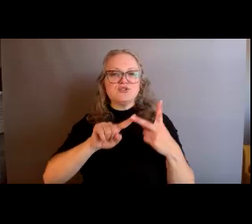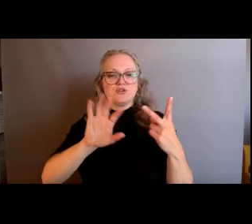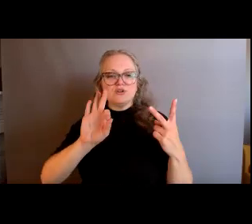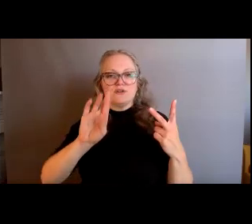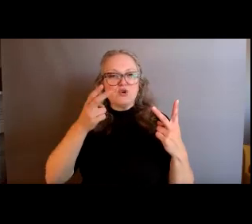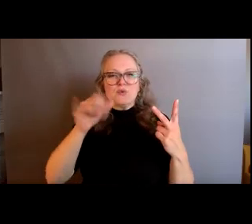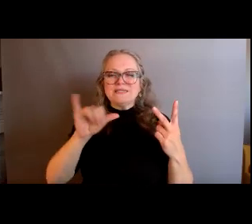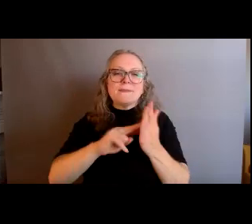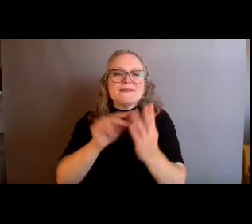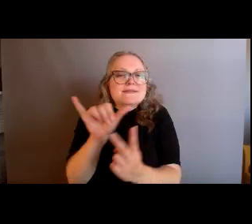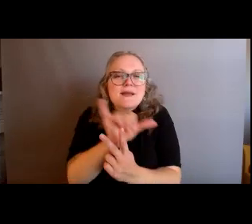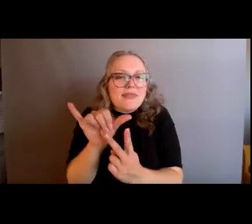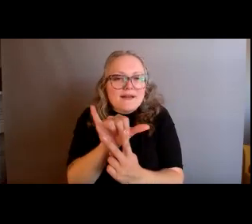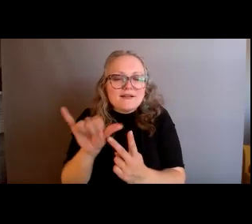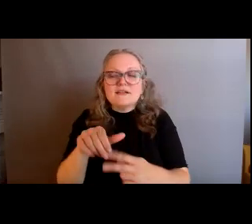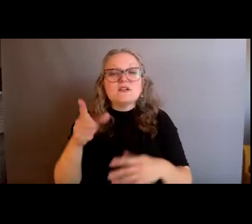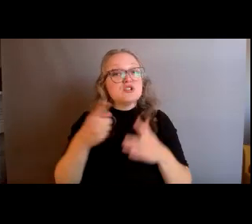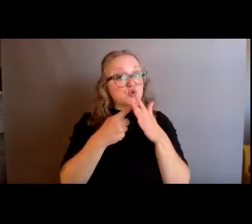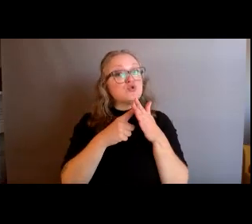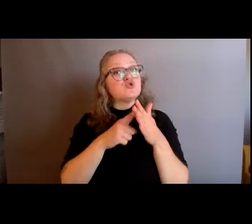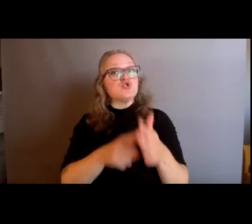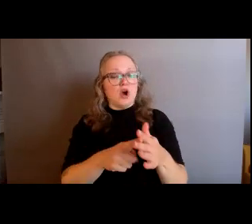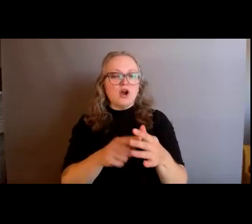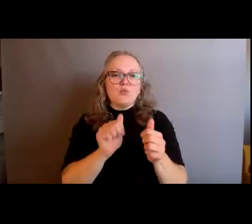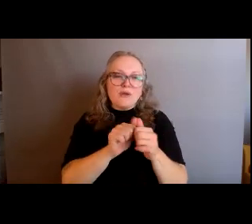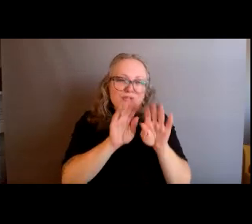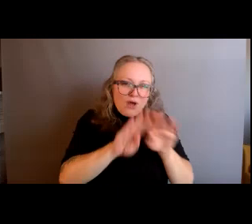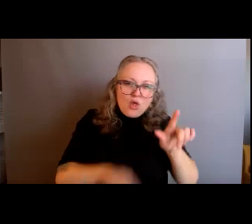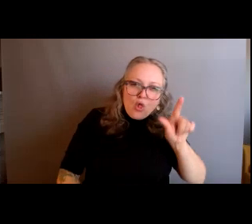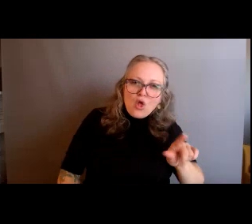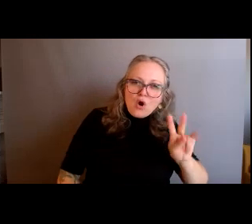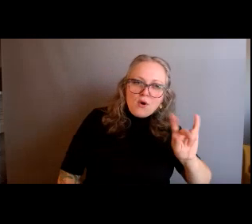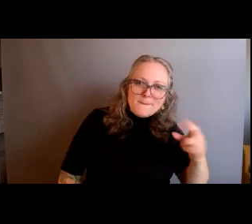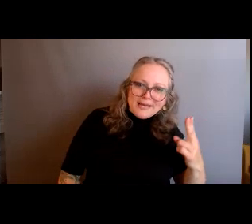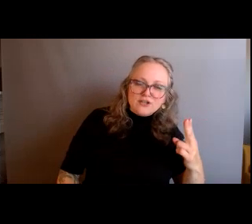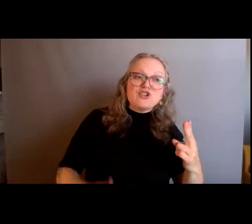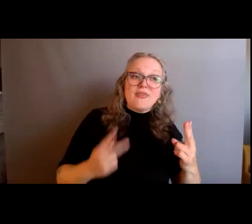So we start with the lower pitches and we go to the higher pitches.